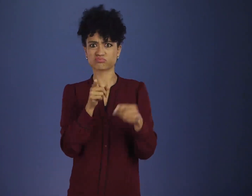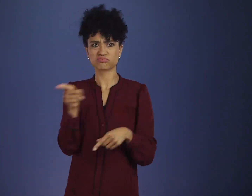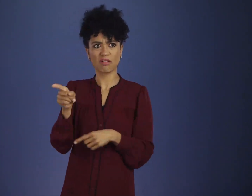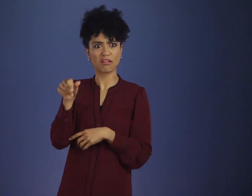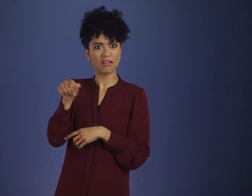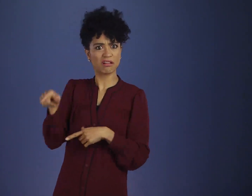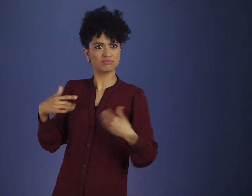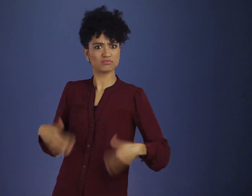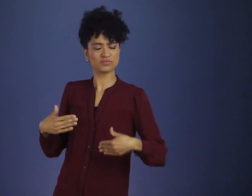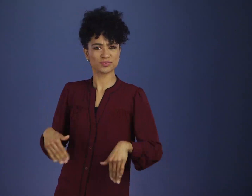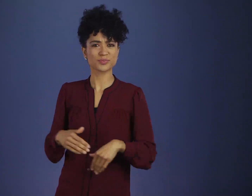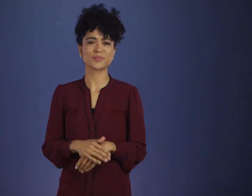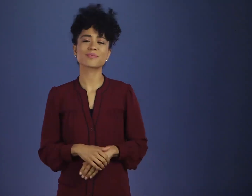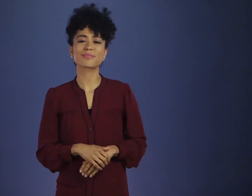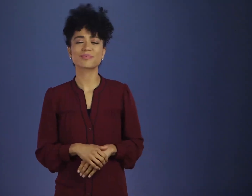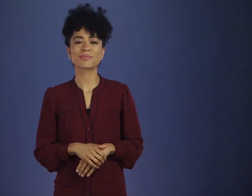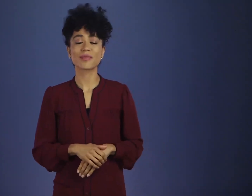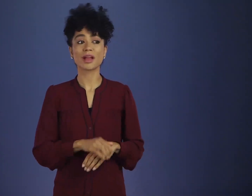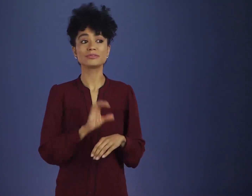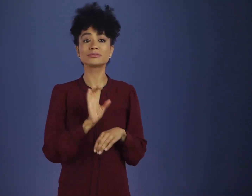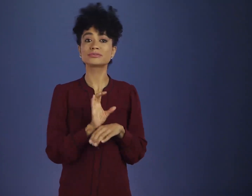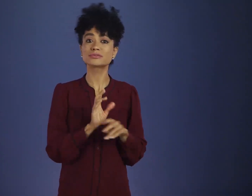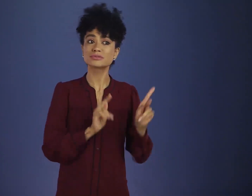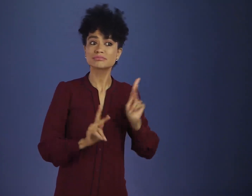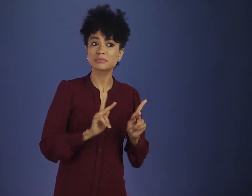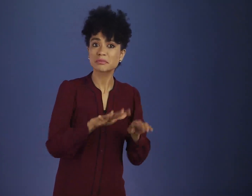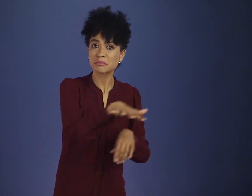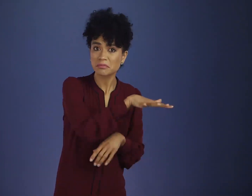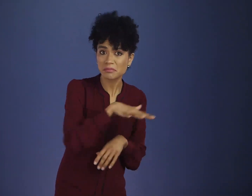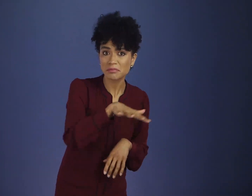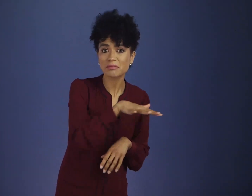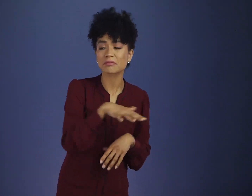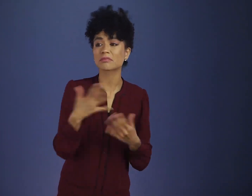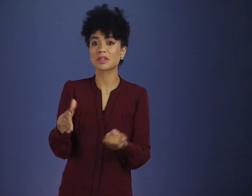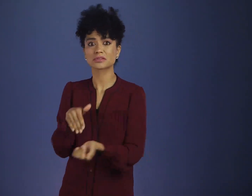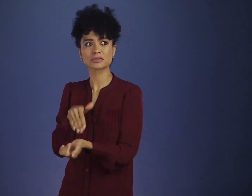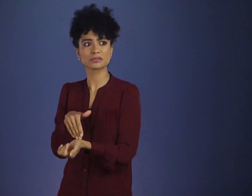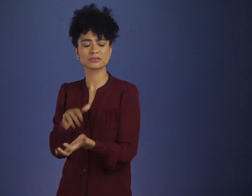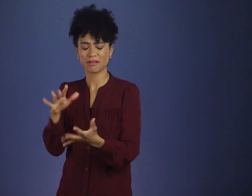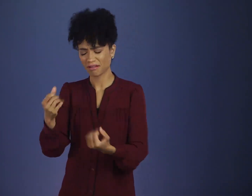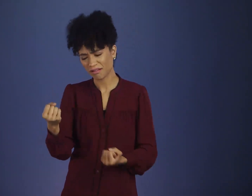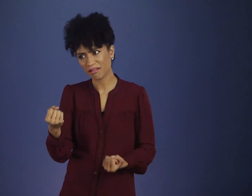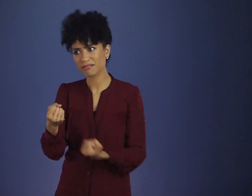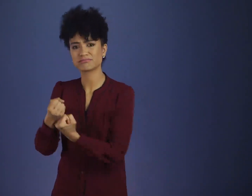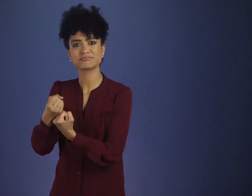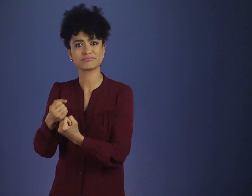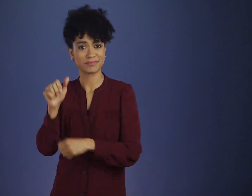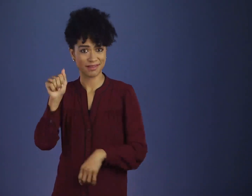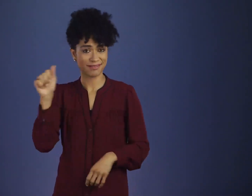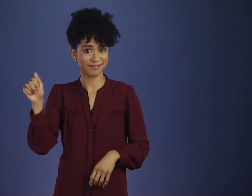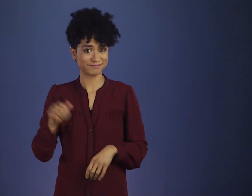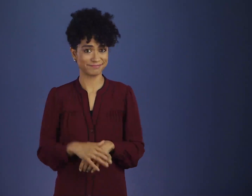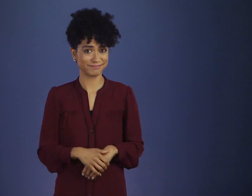Clergymen and doctors alike rallied to the new movement, giving it unstinted support and endorsement.